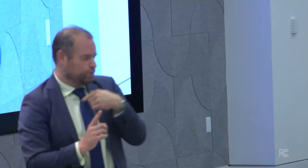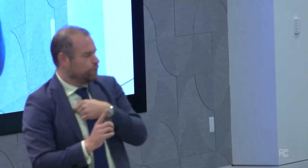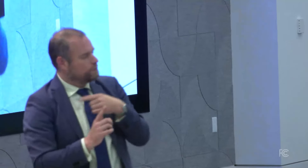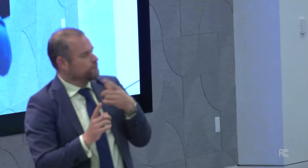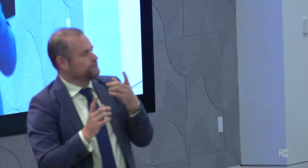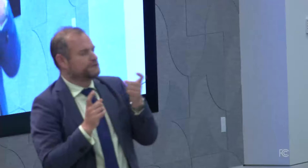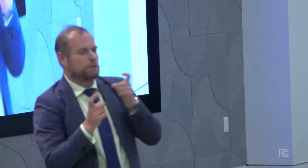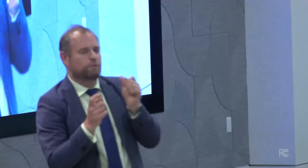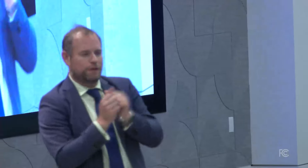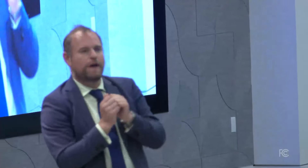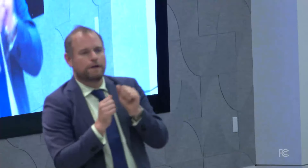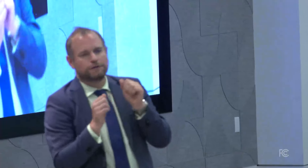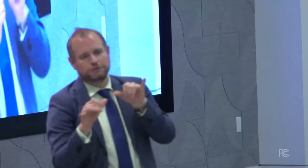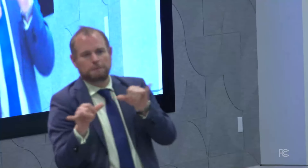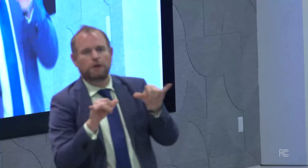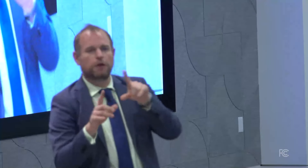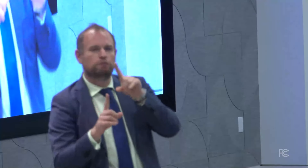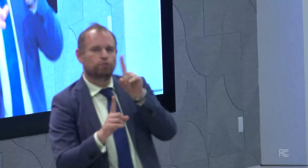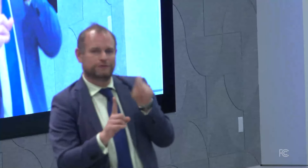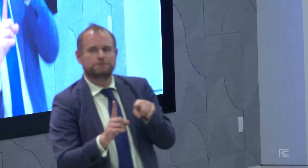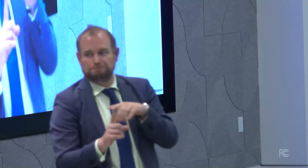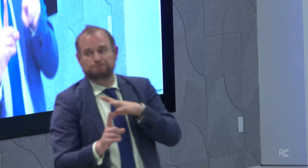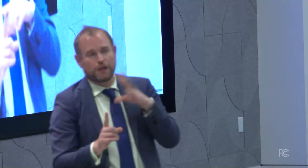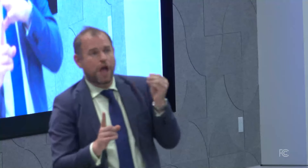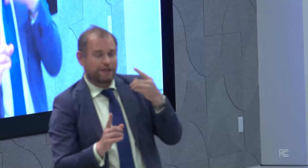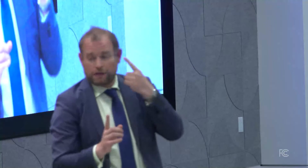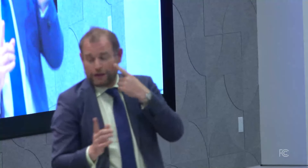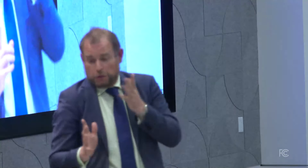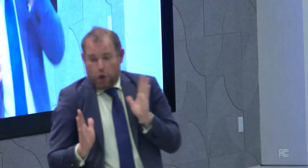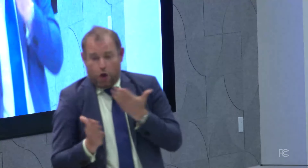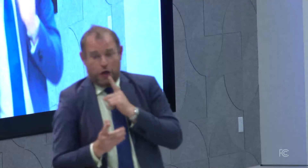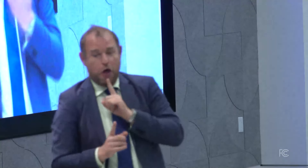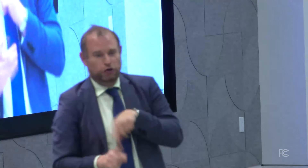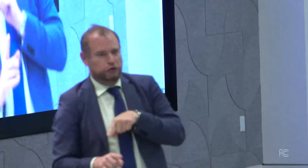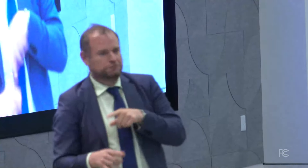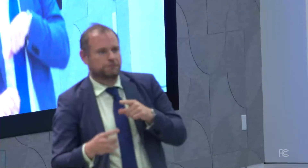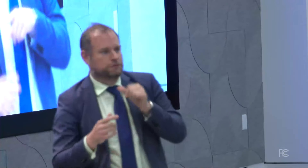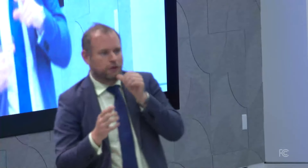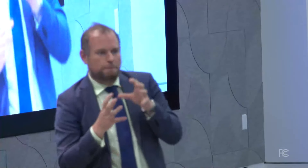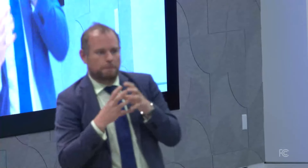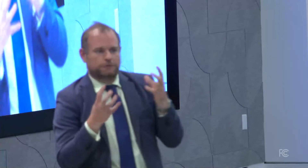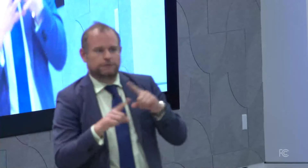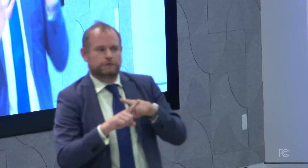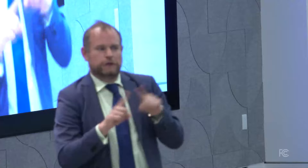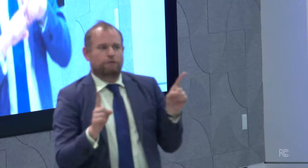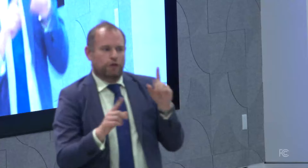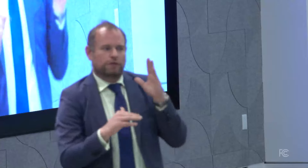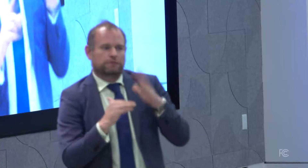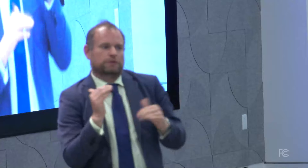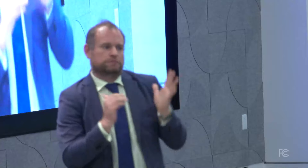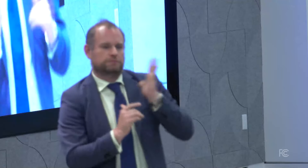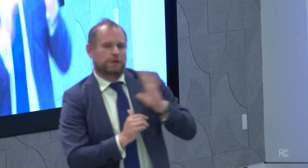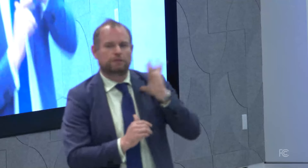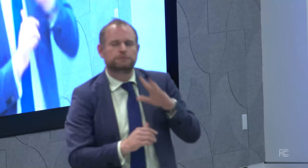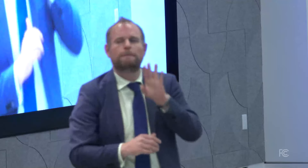AGAIN, GOING BACK TO 2016, WHEN WE DID OUR DVC SHOWCASE AT THE OLD FCC HEADQUARTERS, WE DEALT WITH A SIMILAR